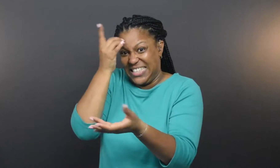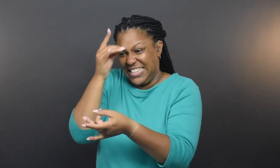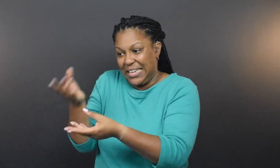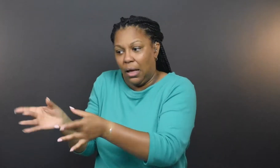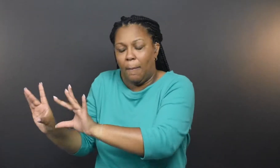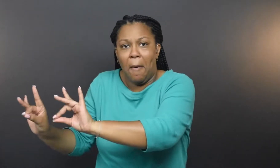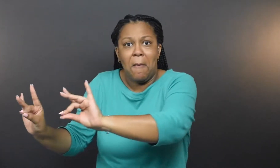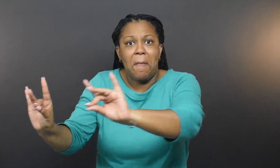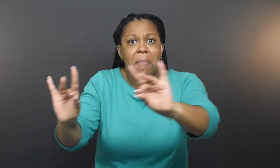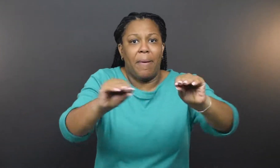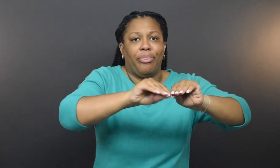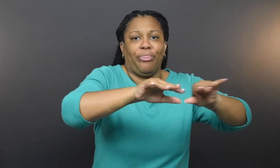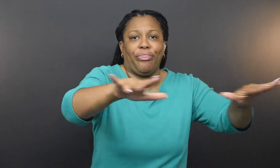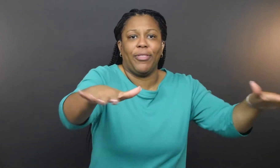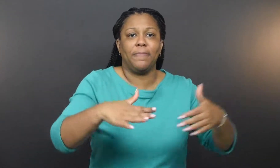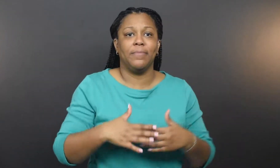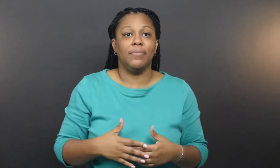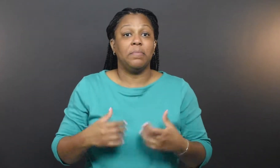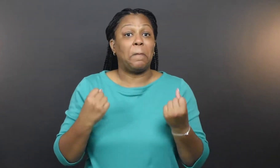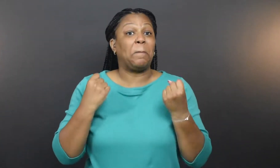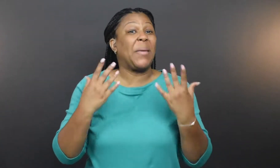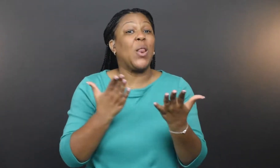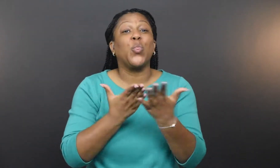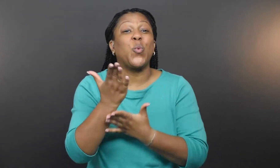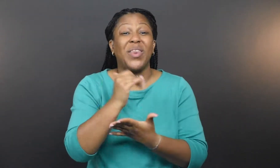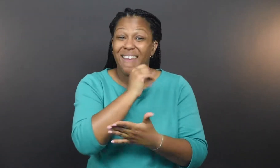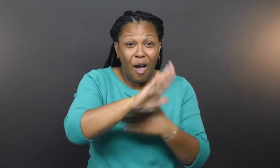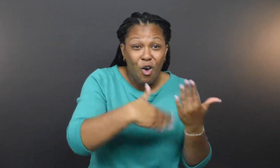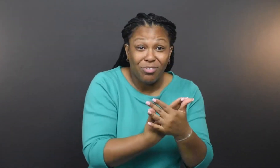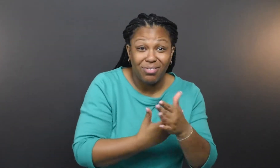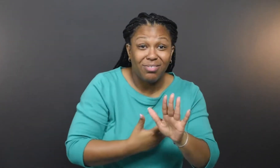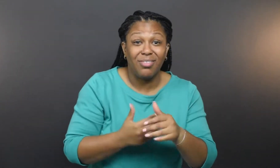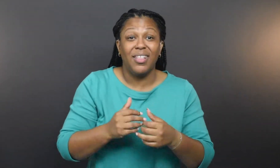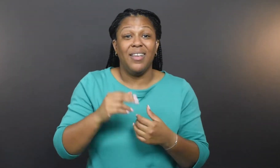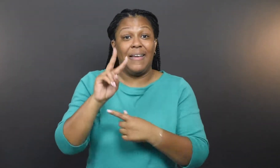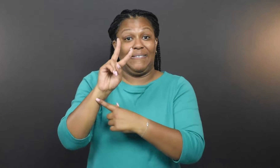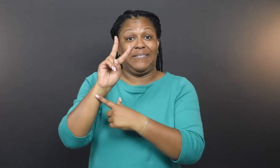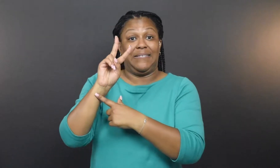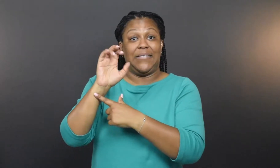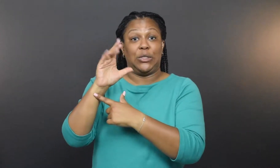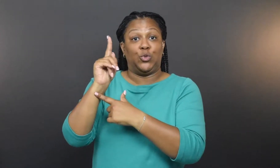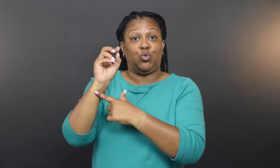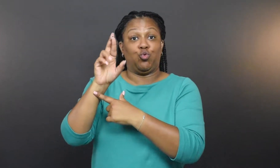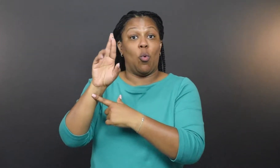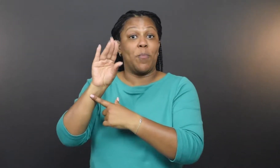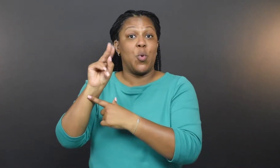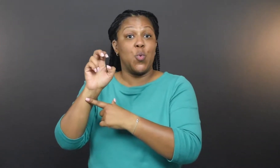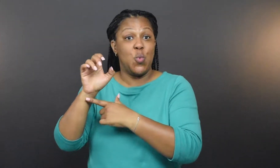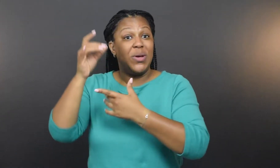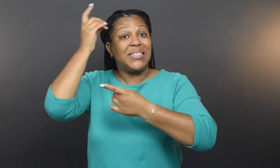Many, although not all, vector-borne disease agents cycle back and forth